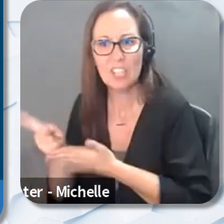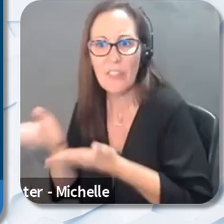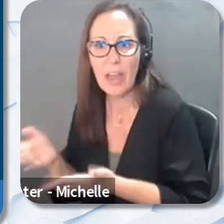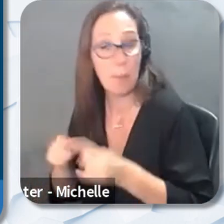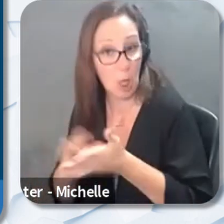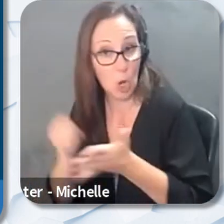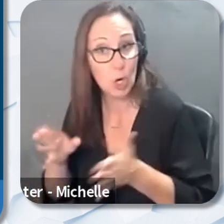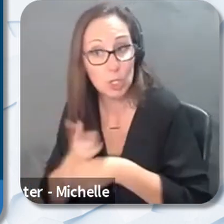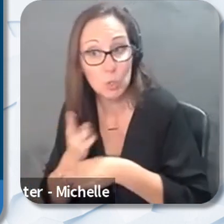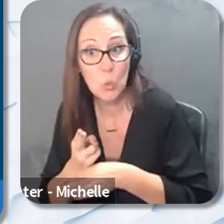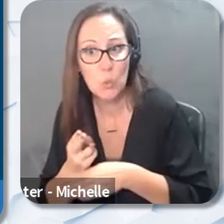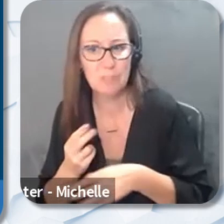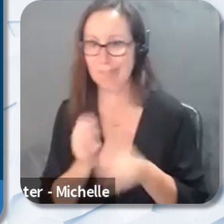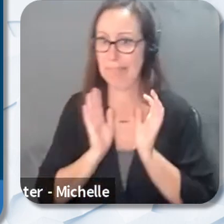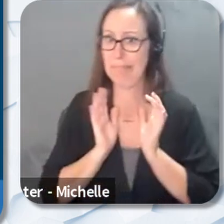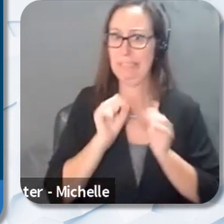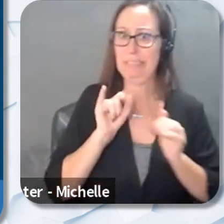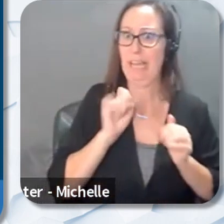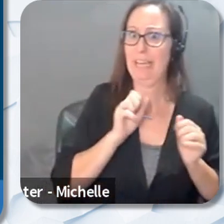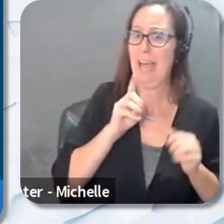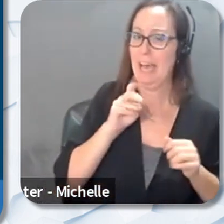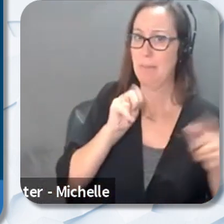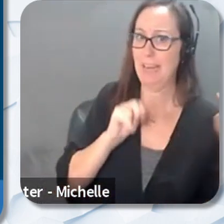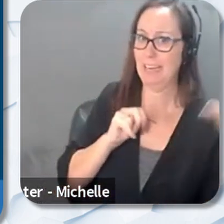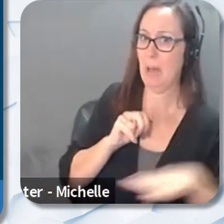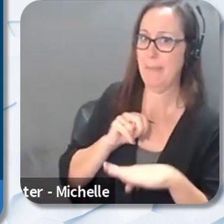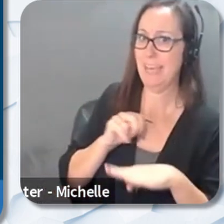because. The site admin came in and saw them, then they would be in trouble that they were playing,